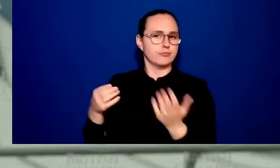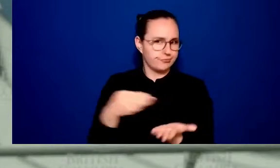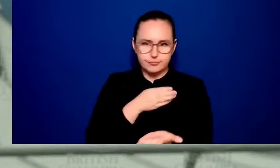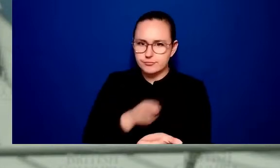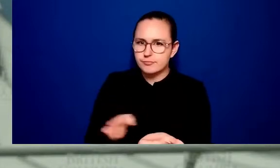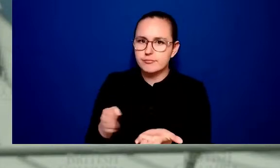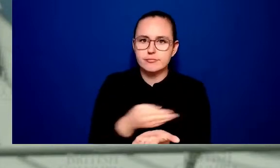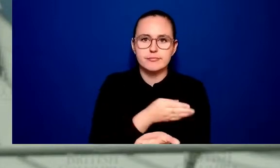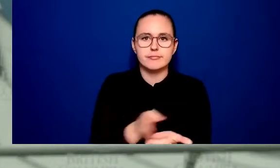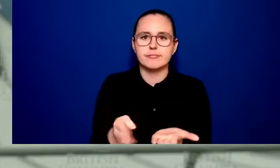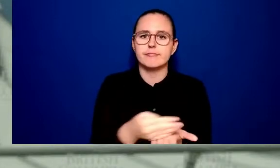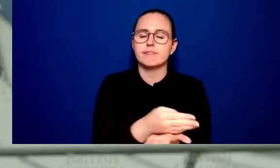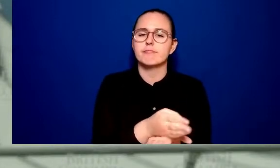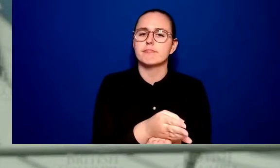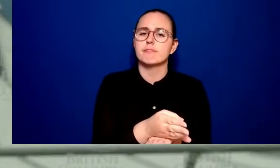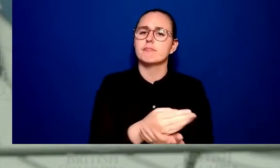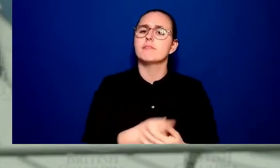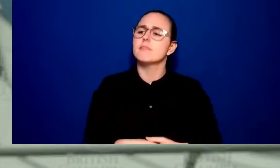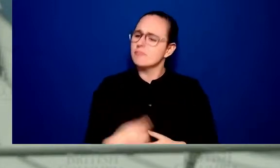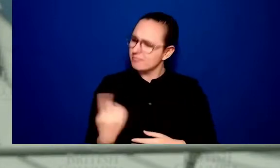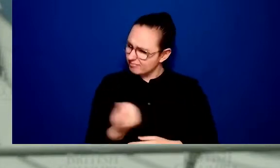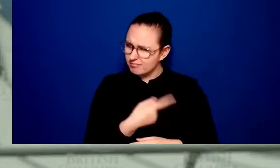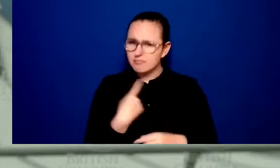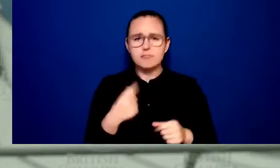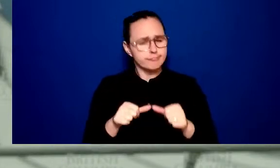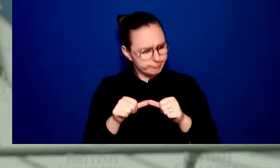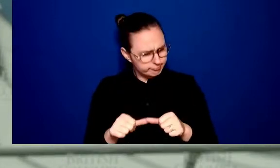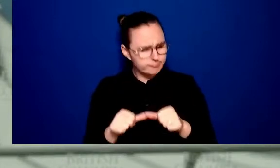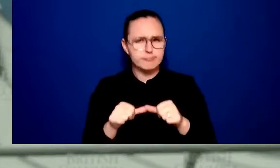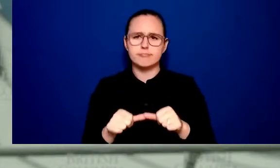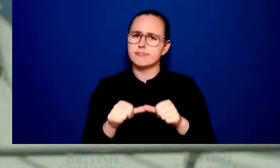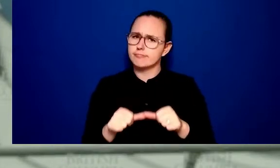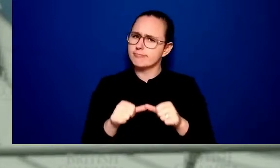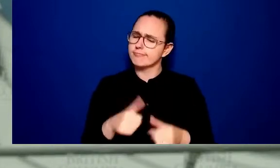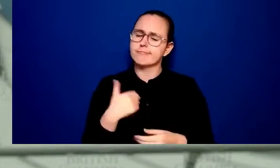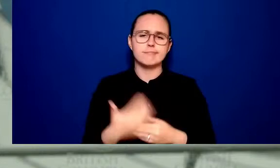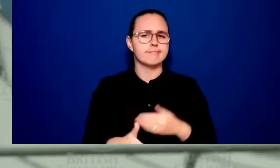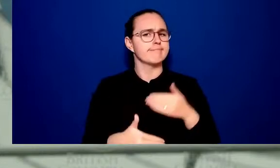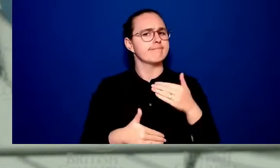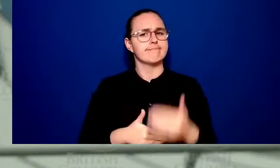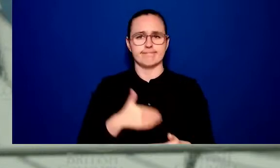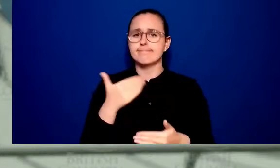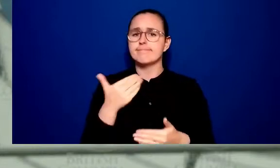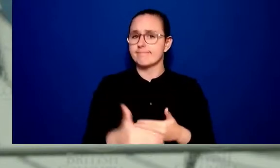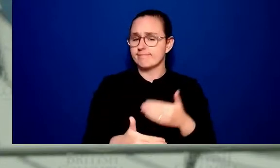weather this storm together. Things have changed and will